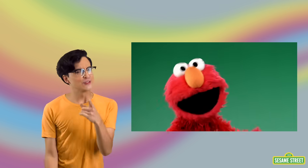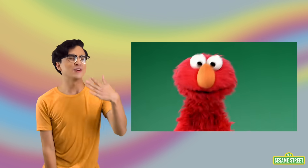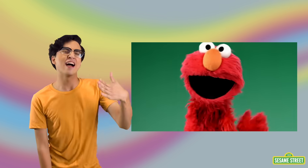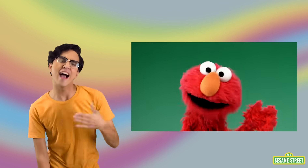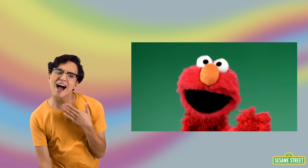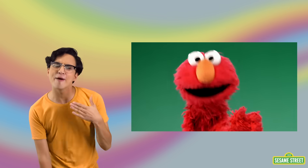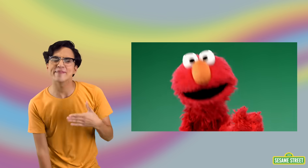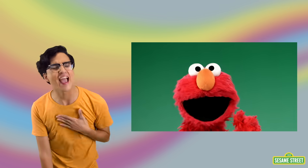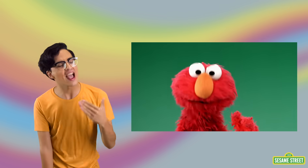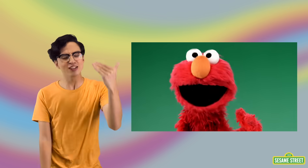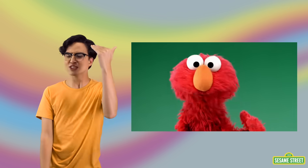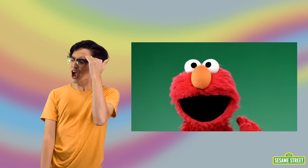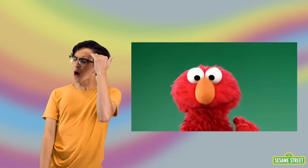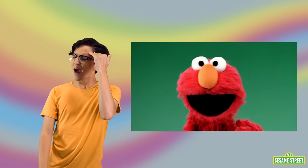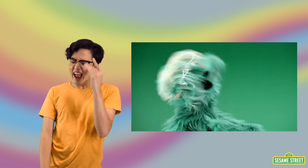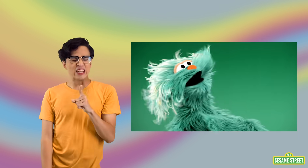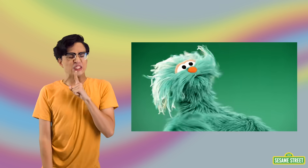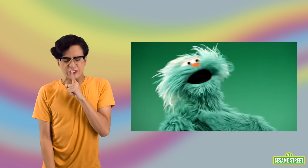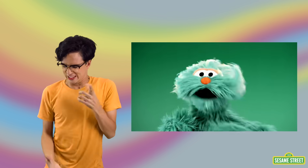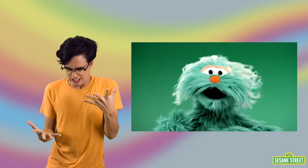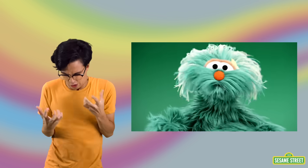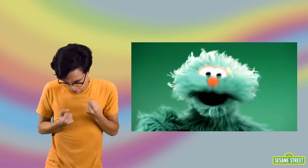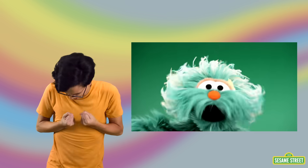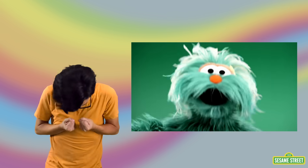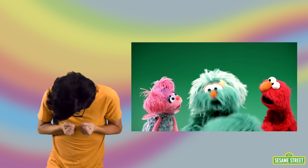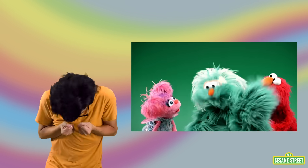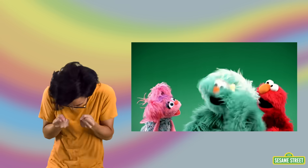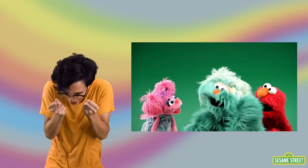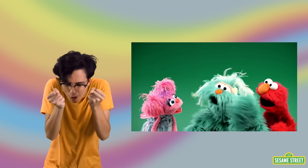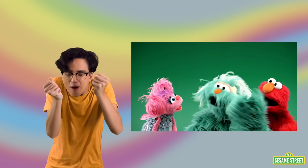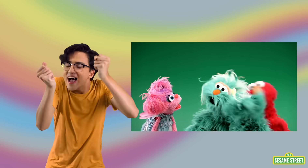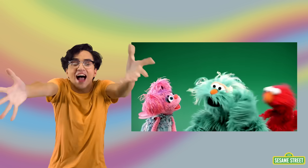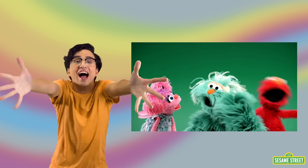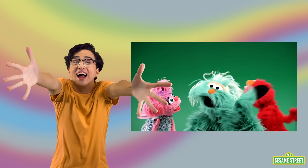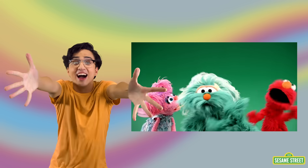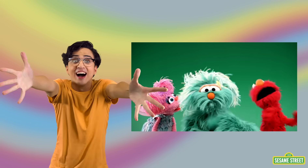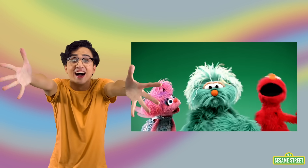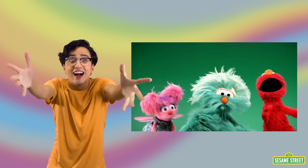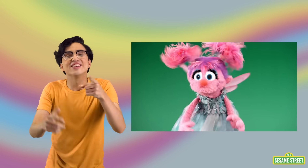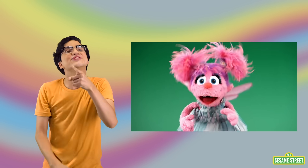If you're happy and you know it And you really wanna show it Let's show it